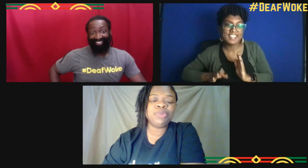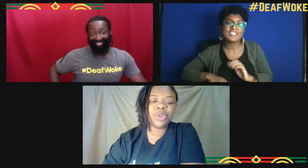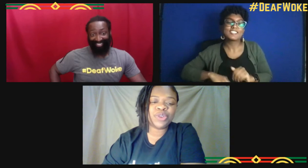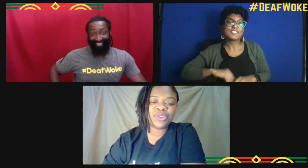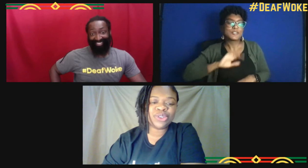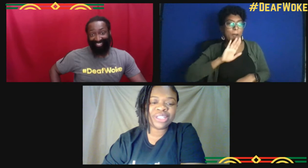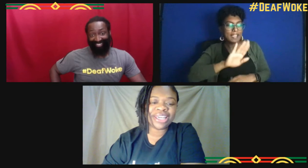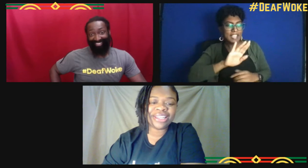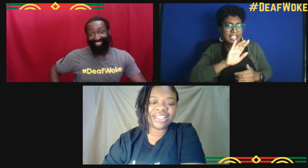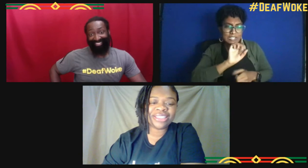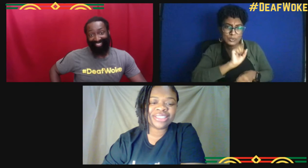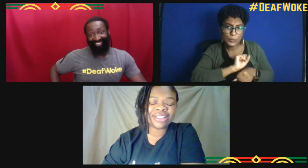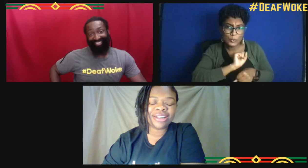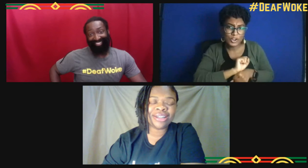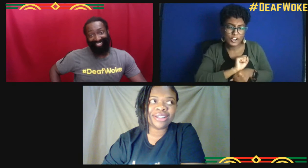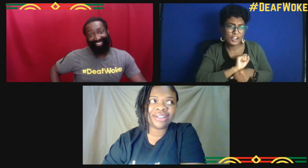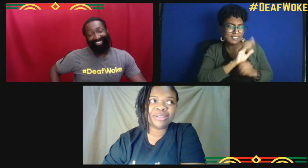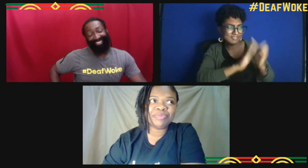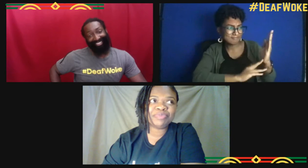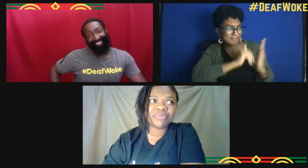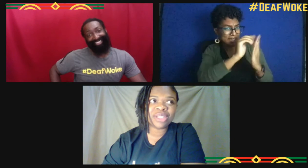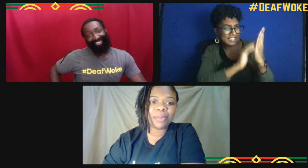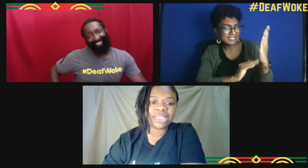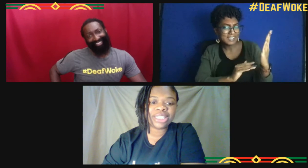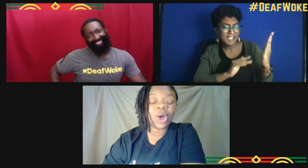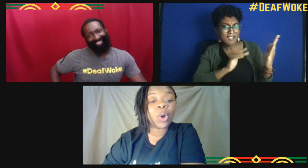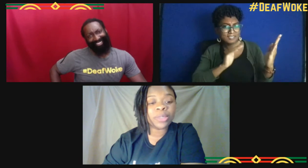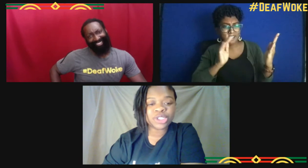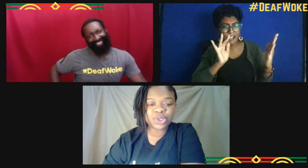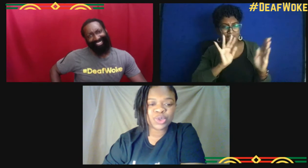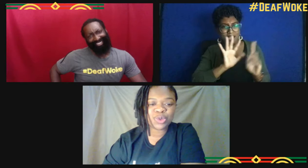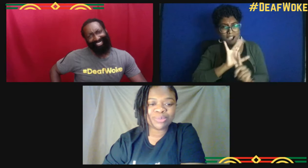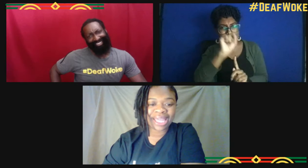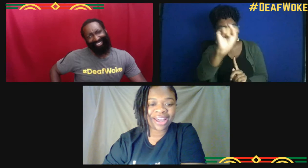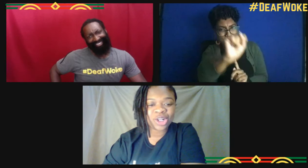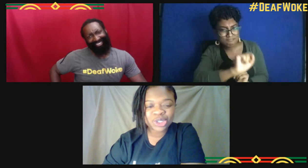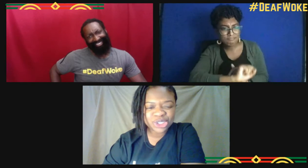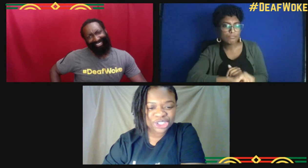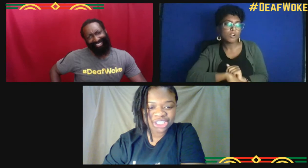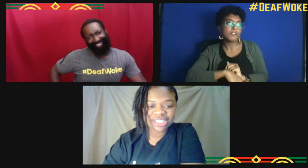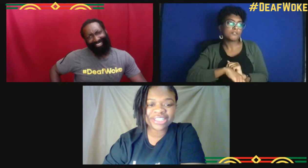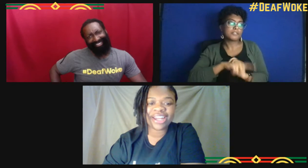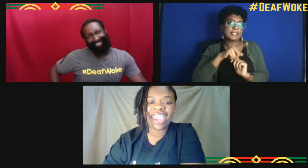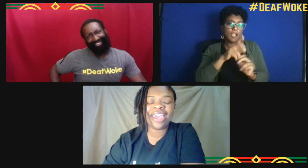it's just beautiful and it's basically a homage to Black culture